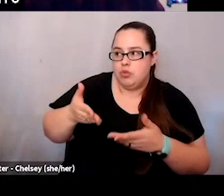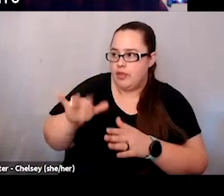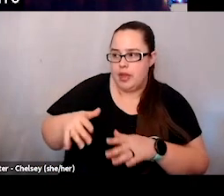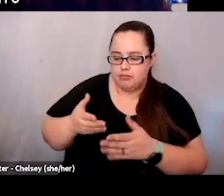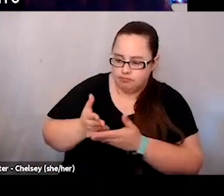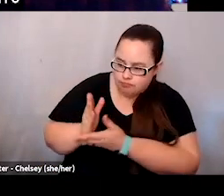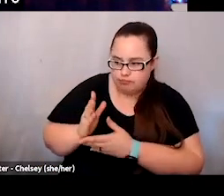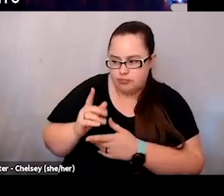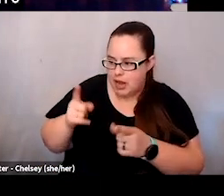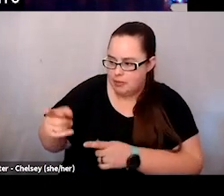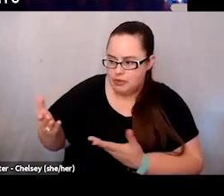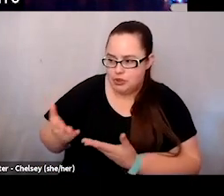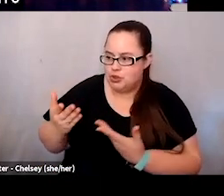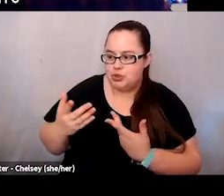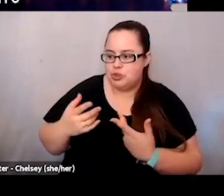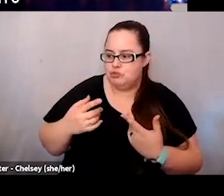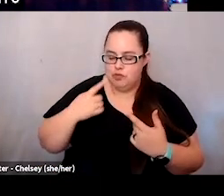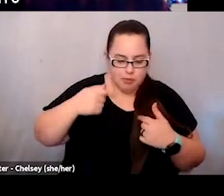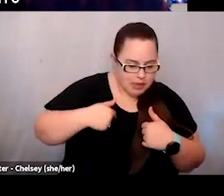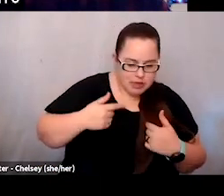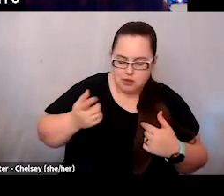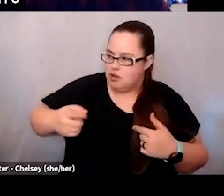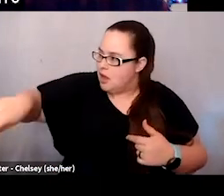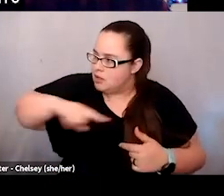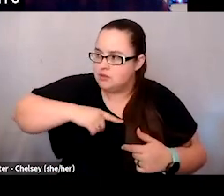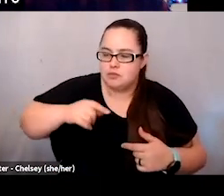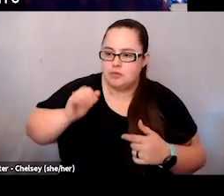scary to think that that could become what our community is like, I refuse to let that